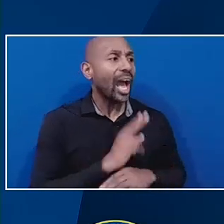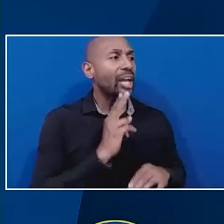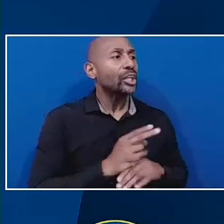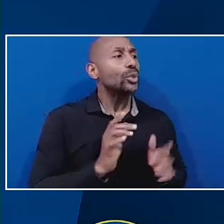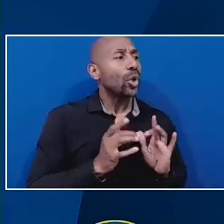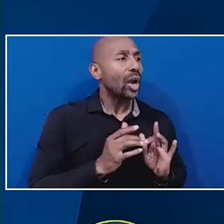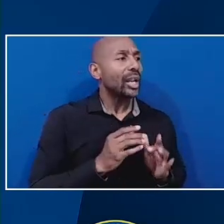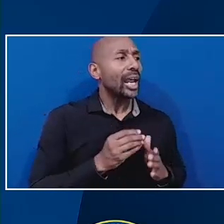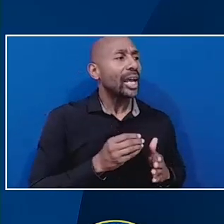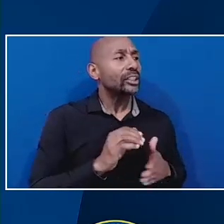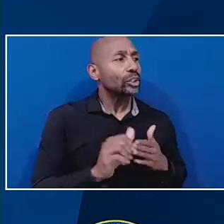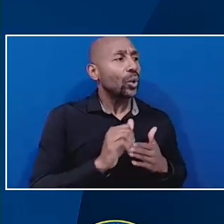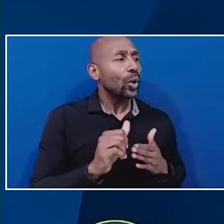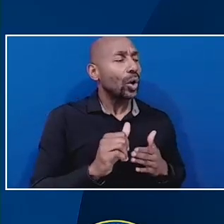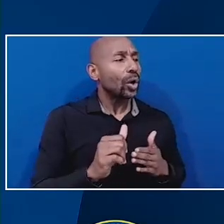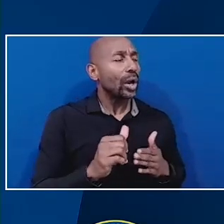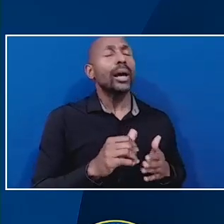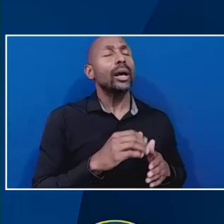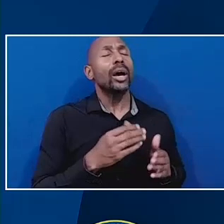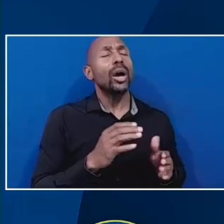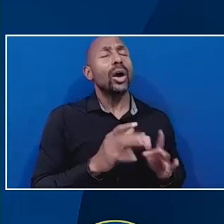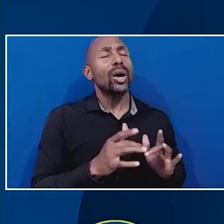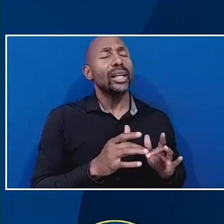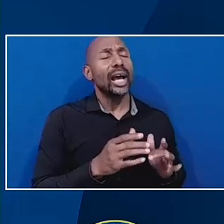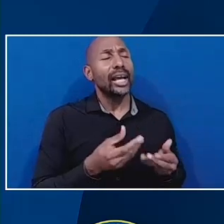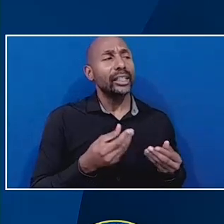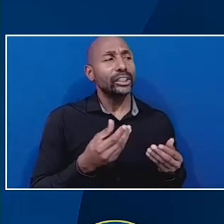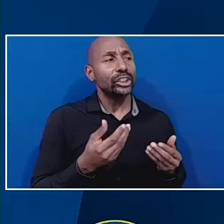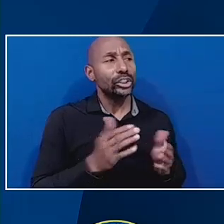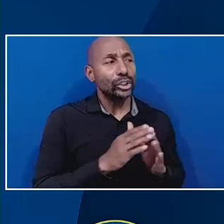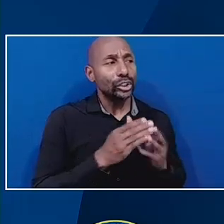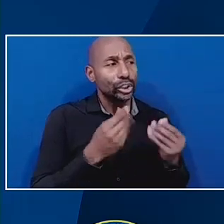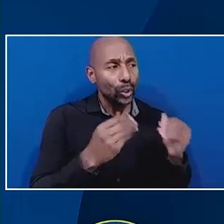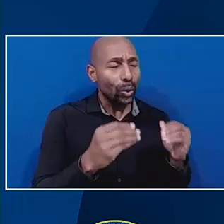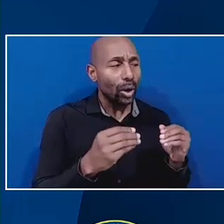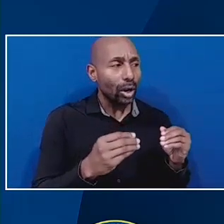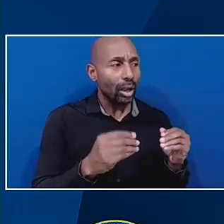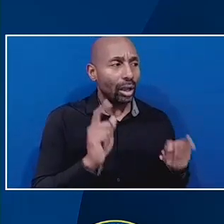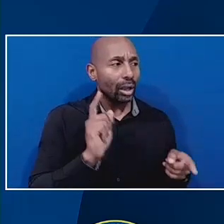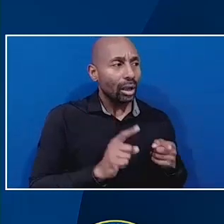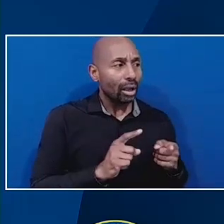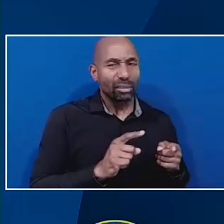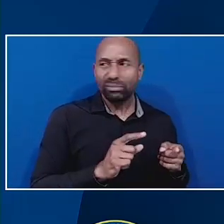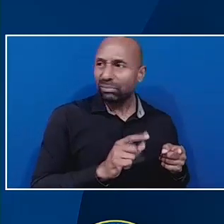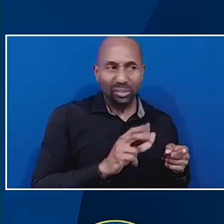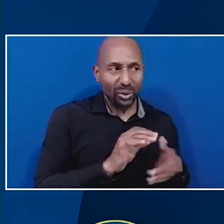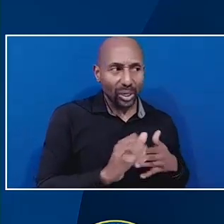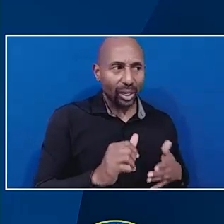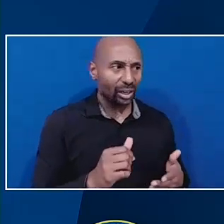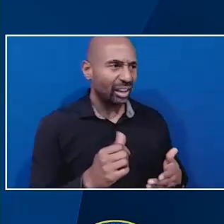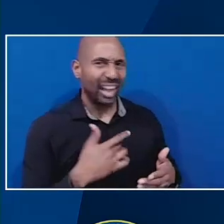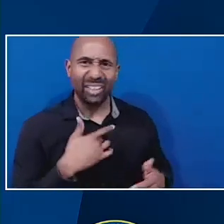Not only did I feel stupid, but although it may seem like a small amount of money, every dollar counts in my path towards finishing my degree.